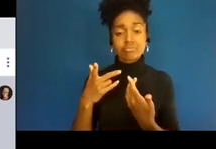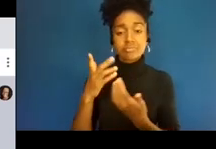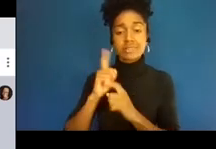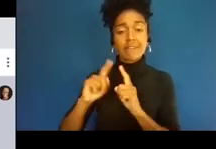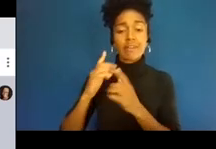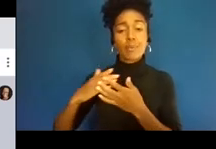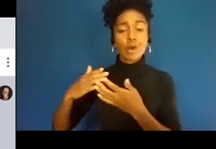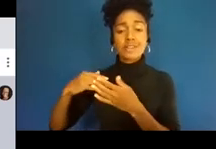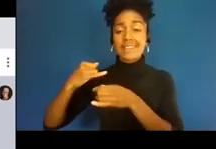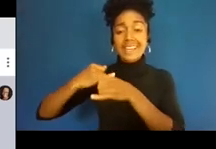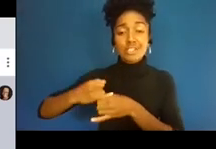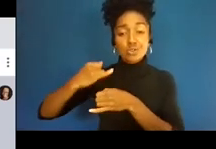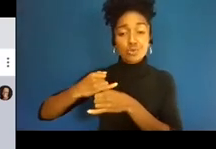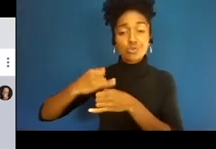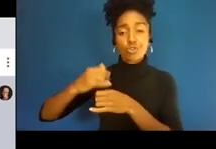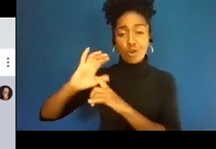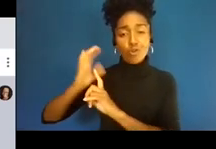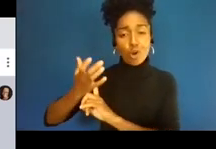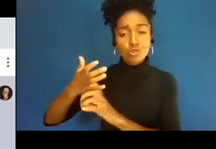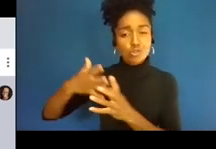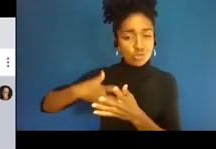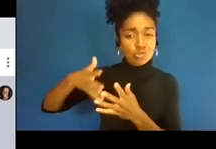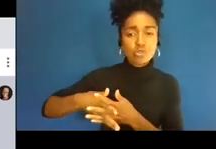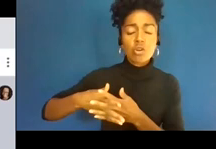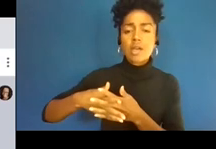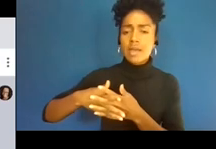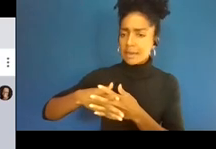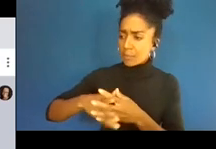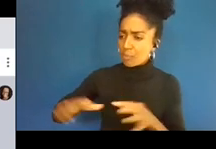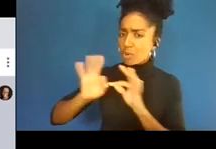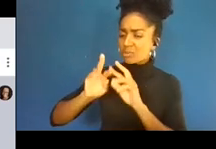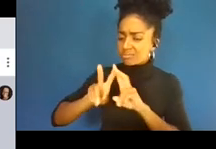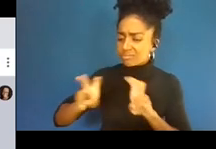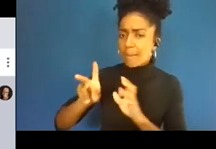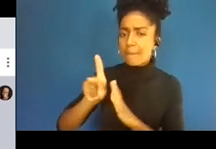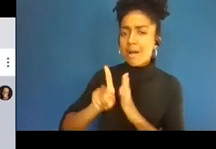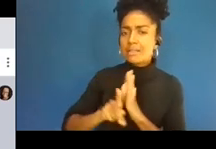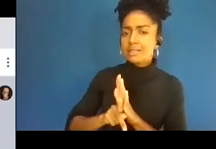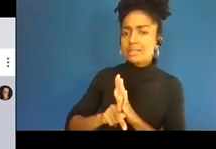and the need to change up some policies, ways that we approach our--